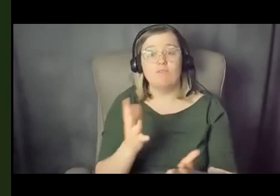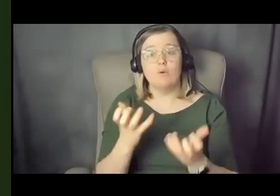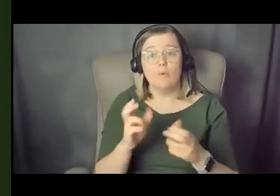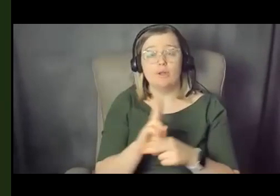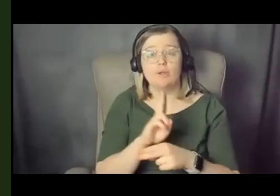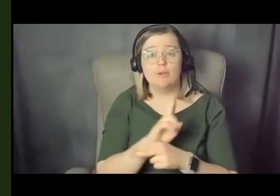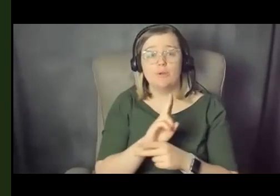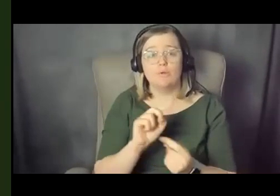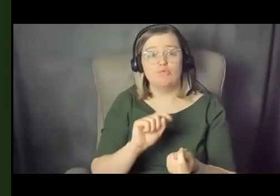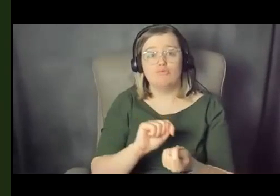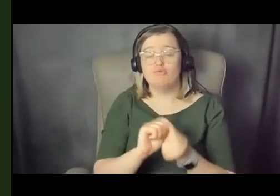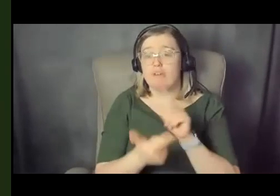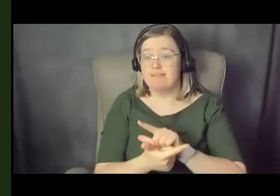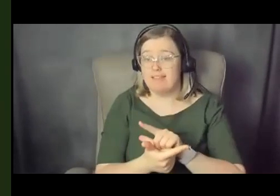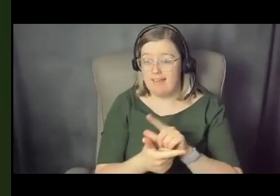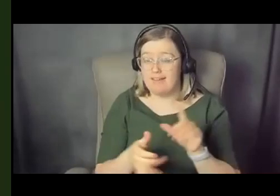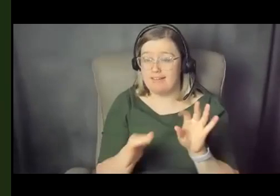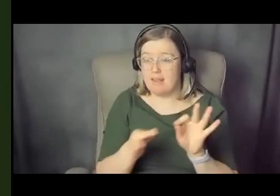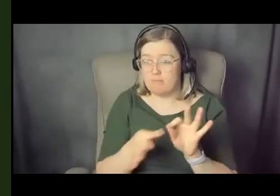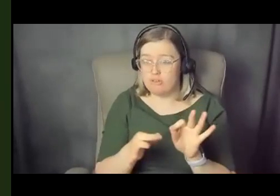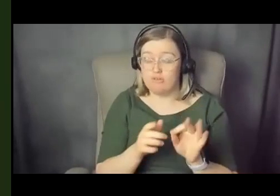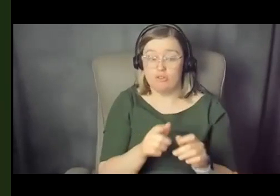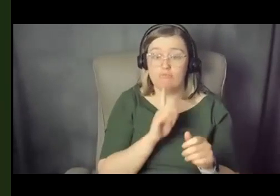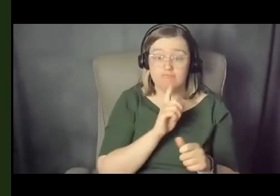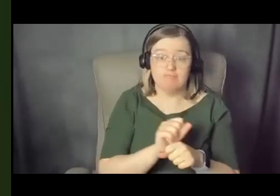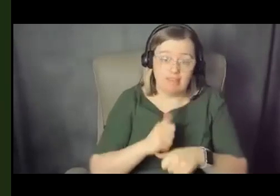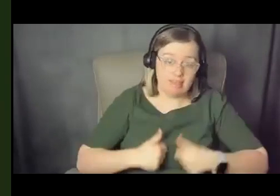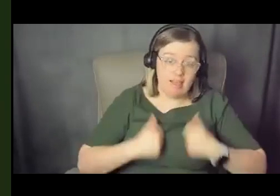option, so getting live captions translated for you, click on the